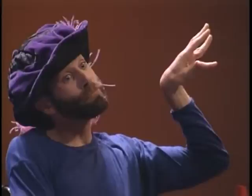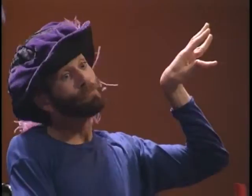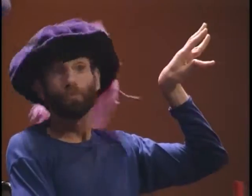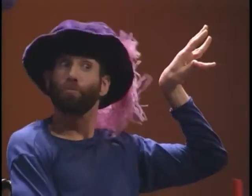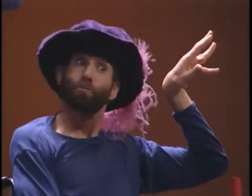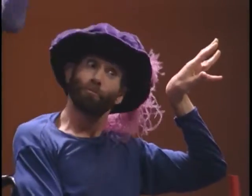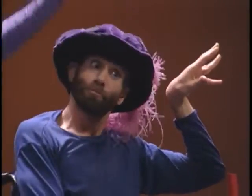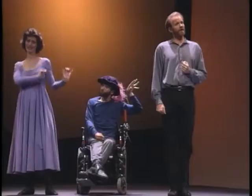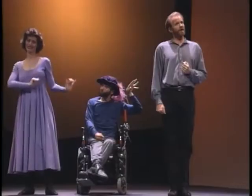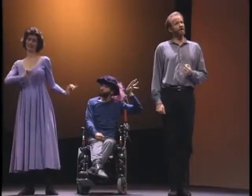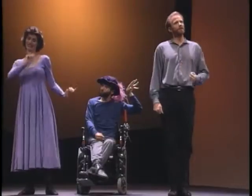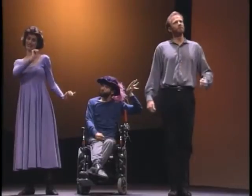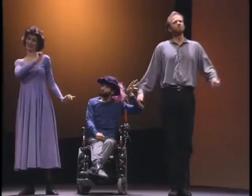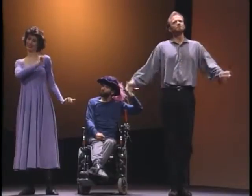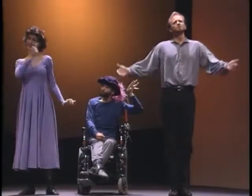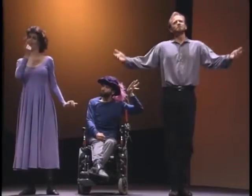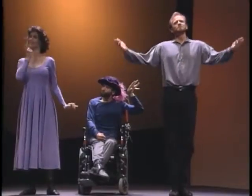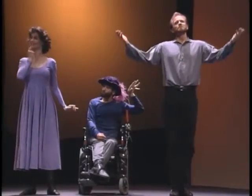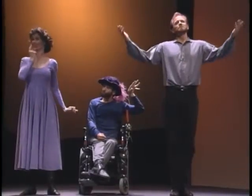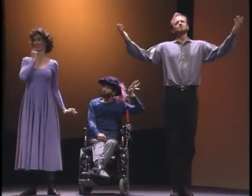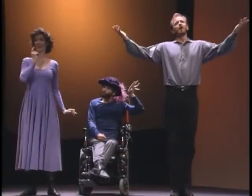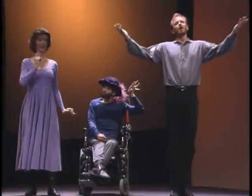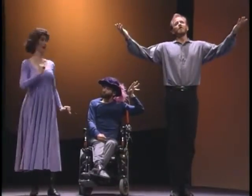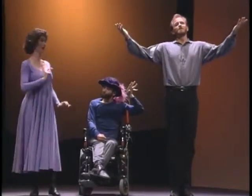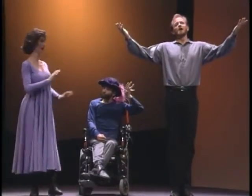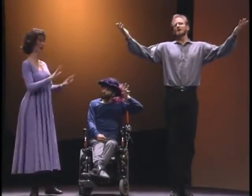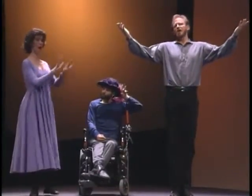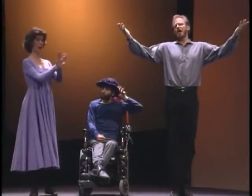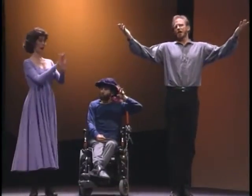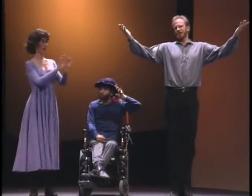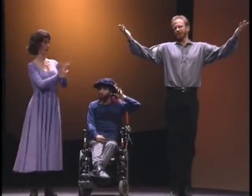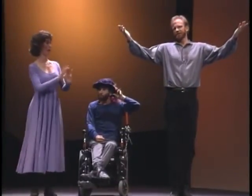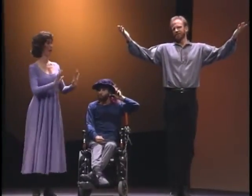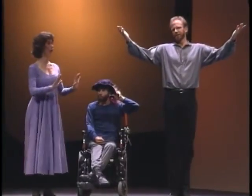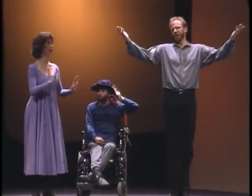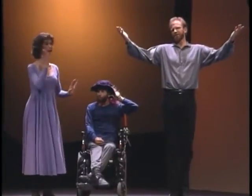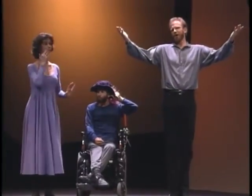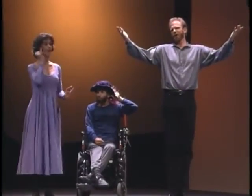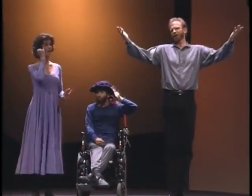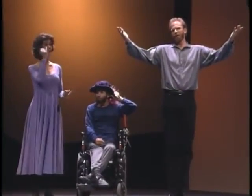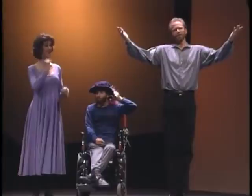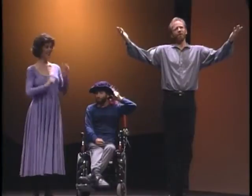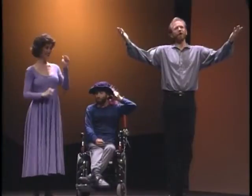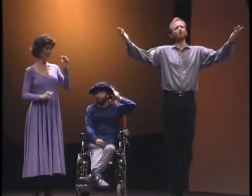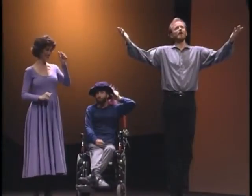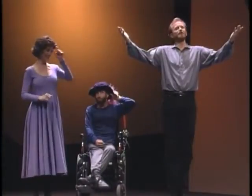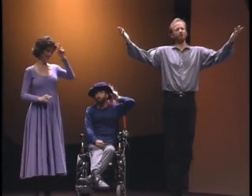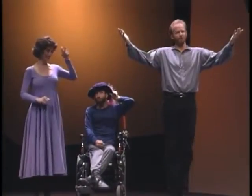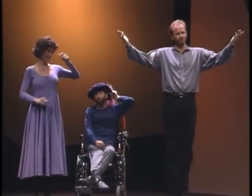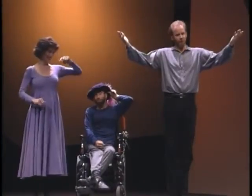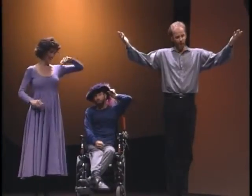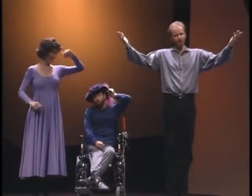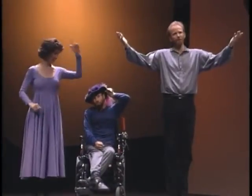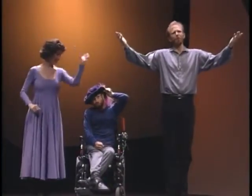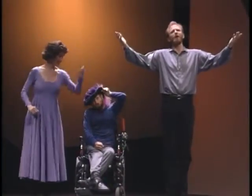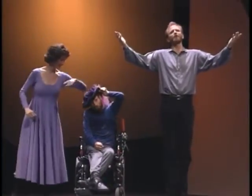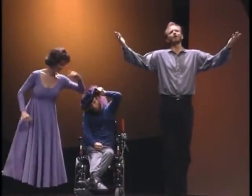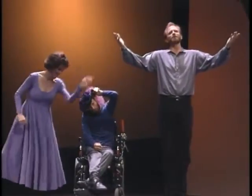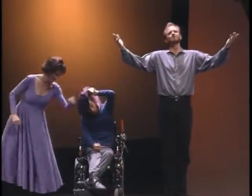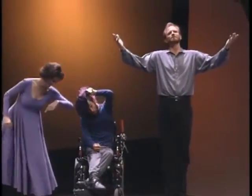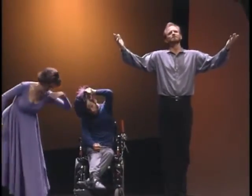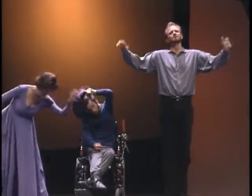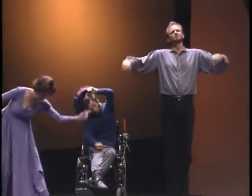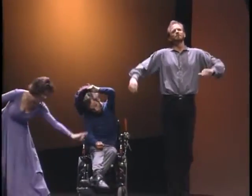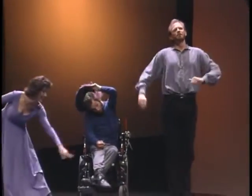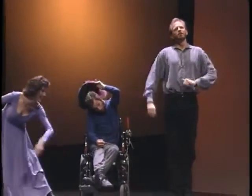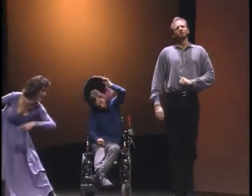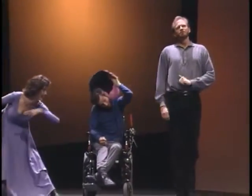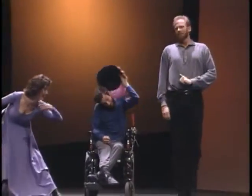and say Nene go a spell first kind gentle auto driver